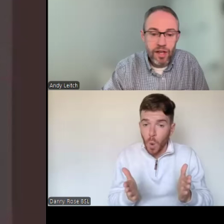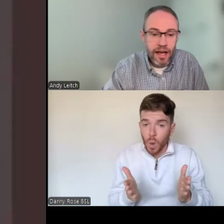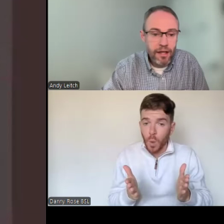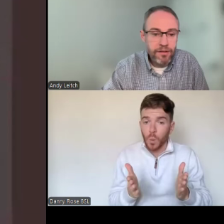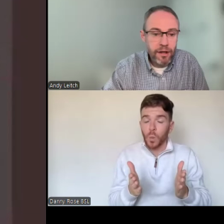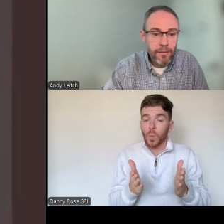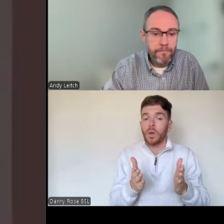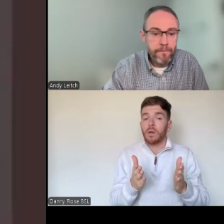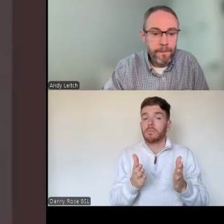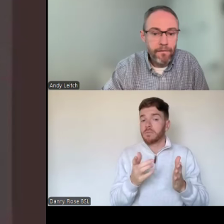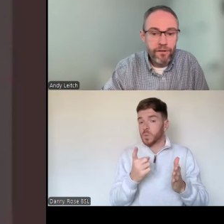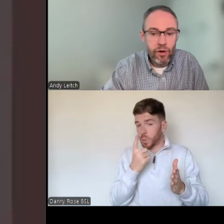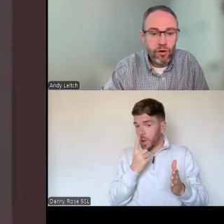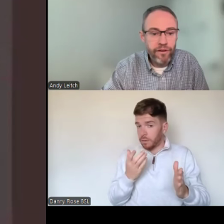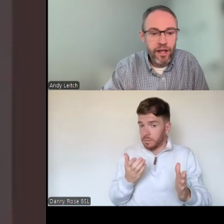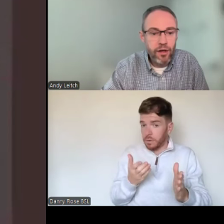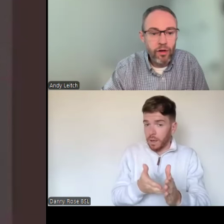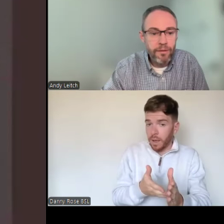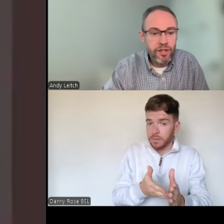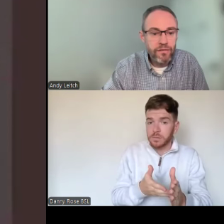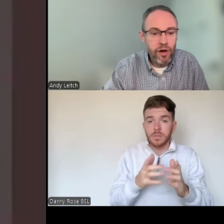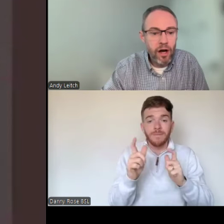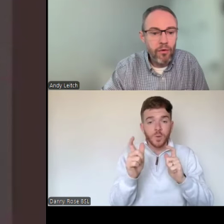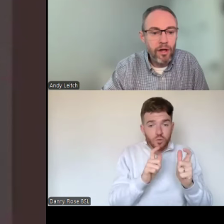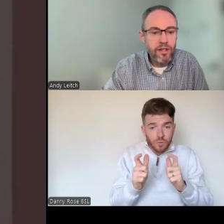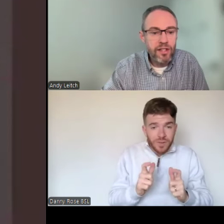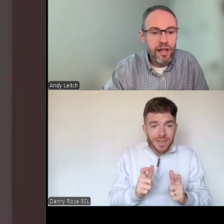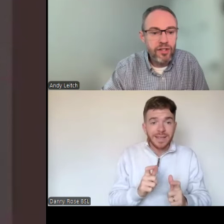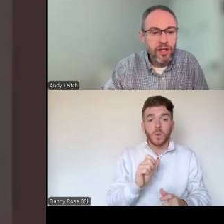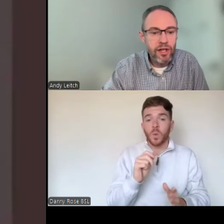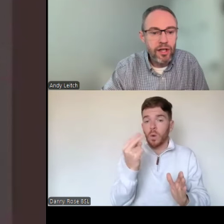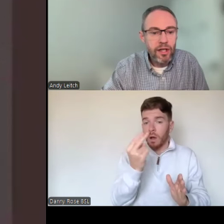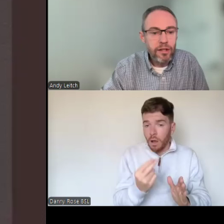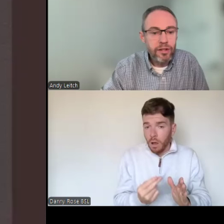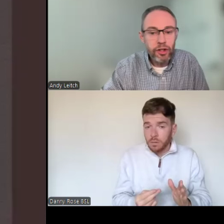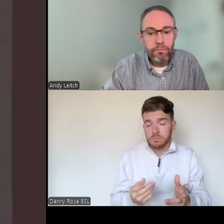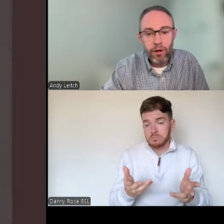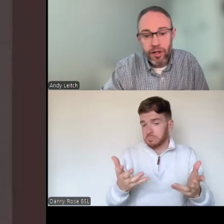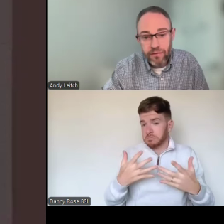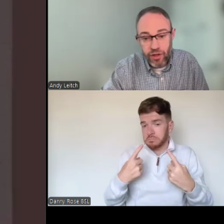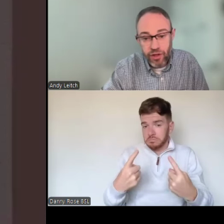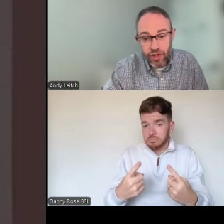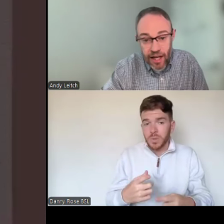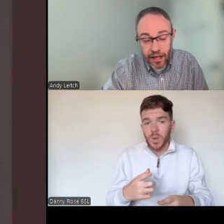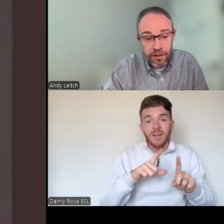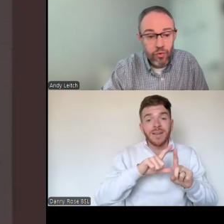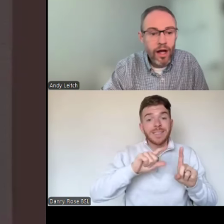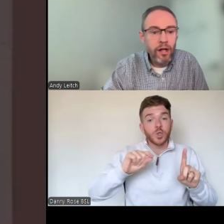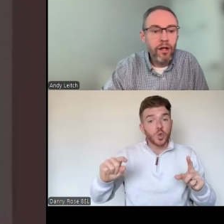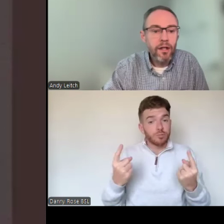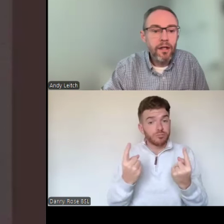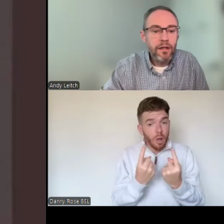to add photography or images of your artworks, et cetera. Digital products if you're selling as well.